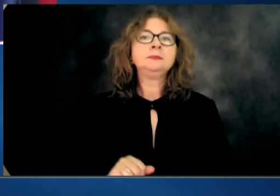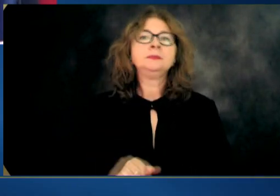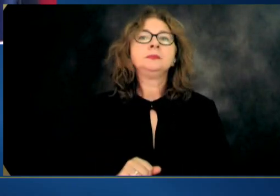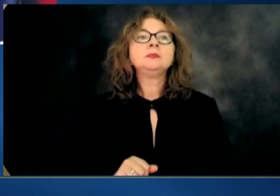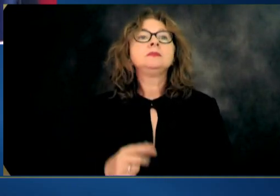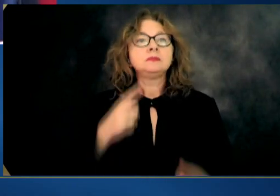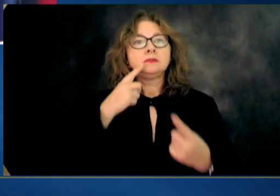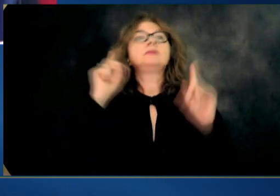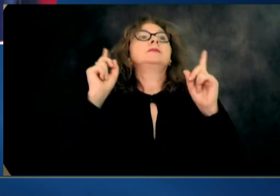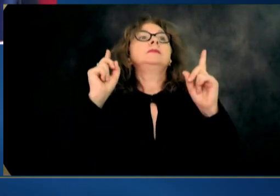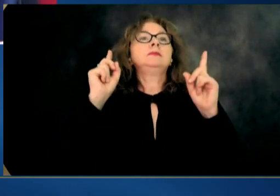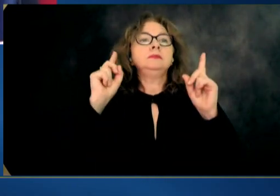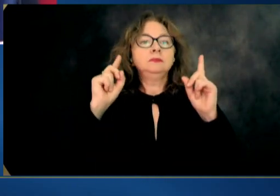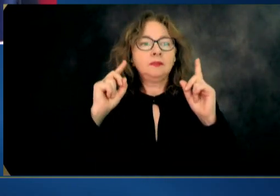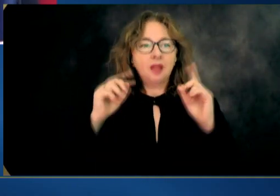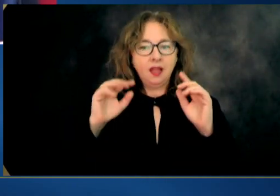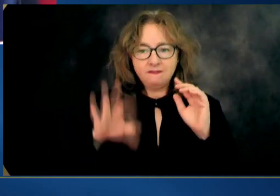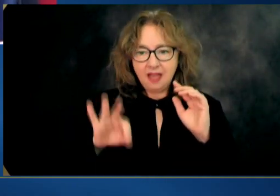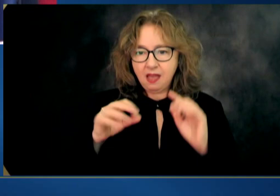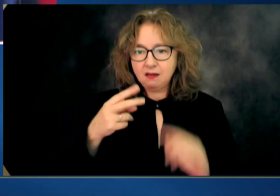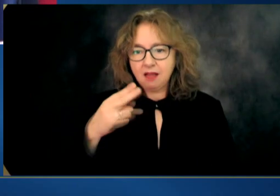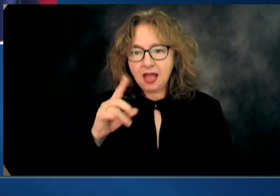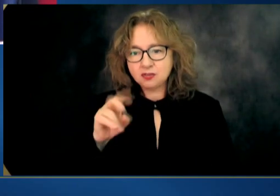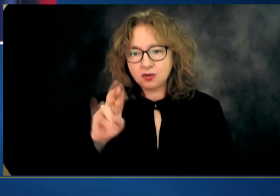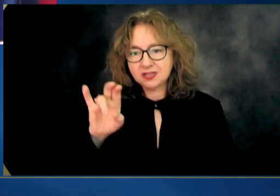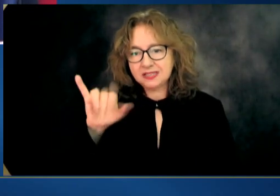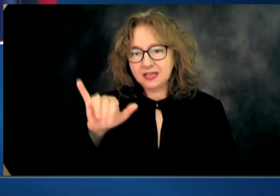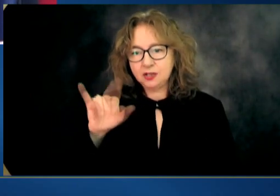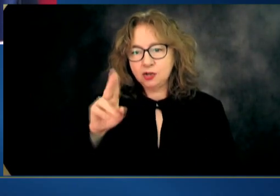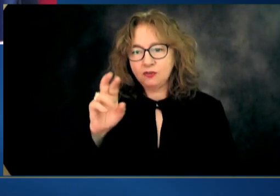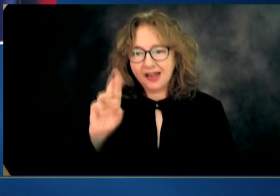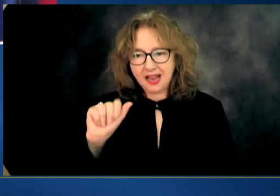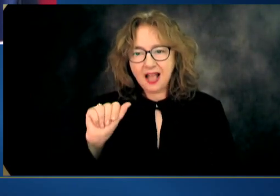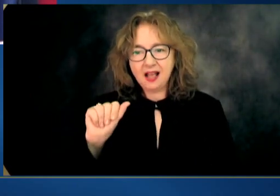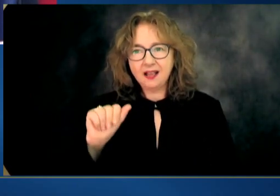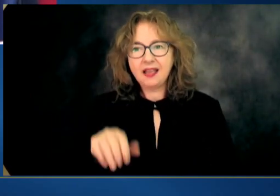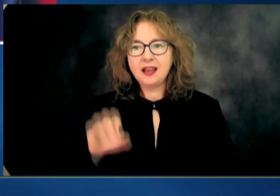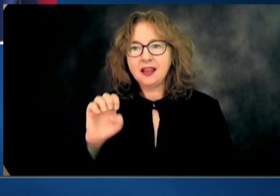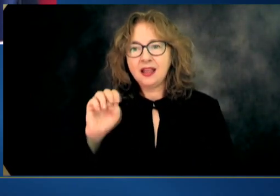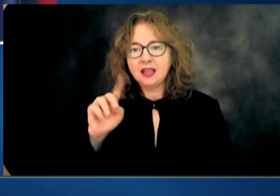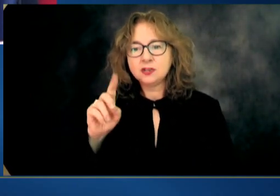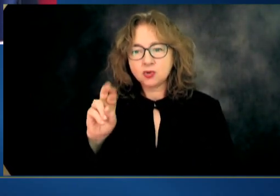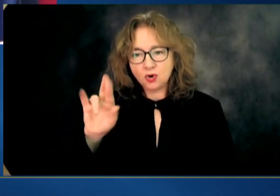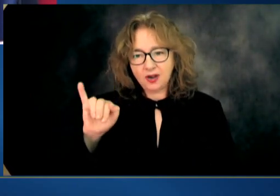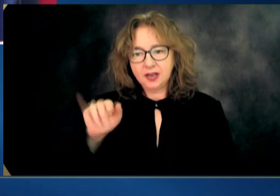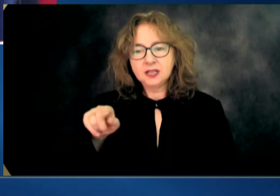Hydroxyurea and Endari. So why Hydroxyurea and Endari for me? Well, on my last visit,